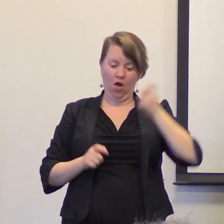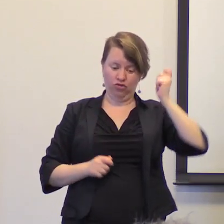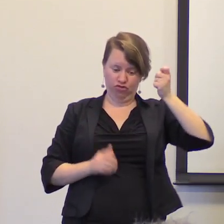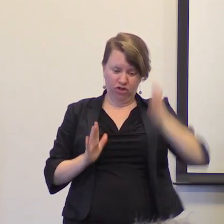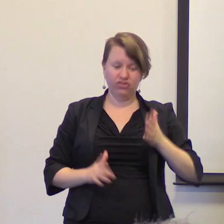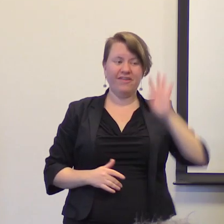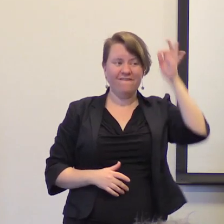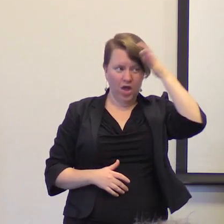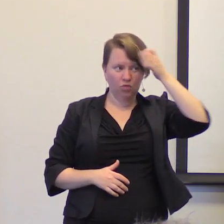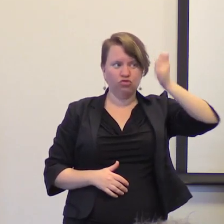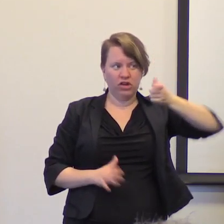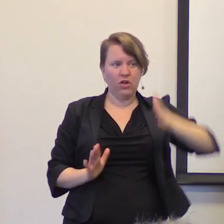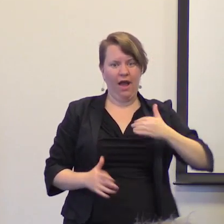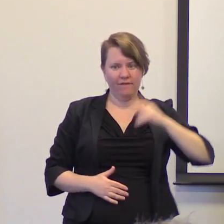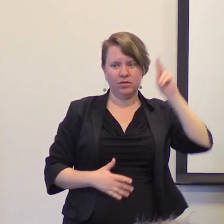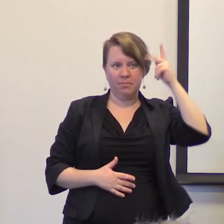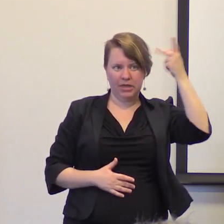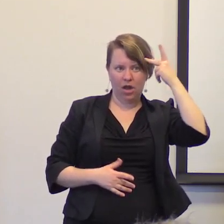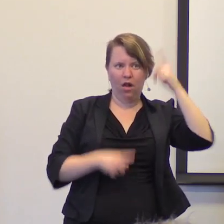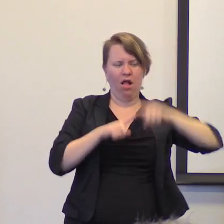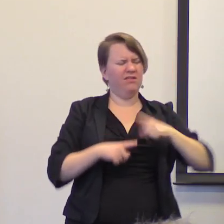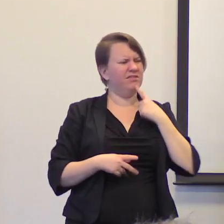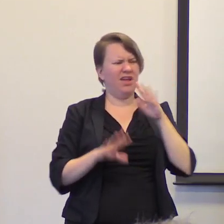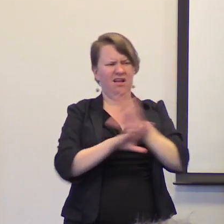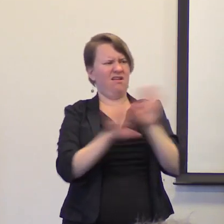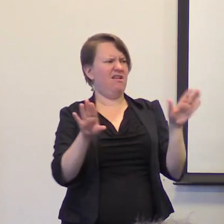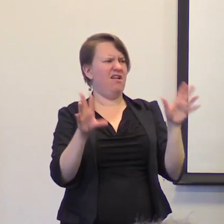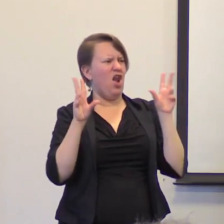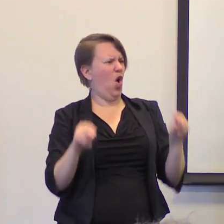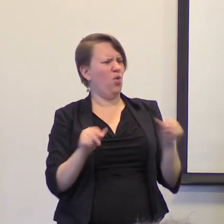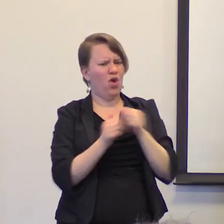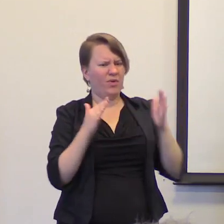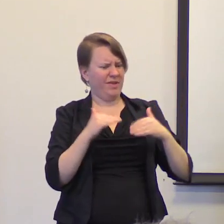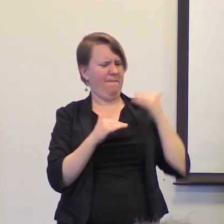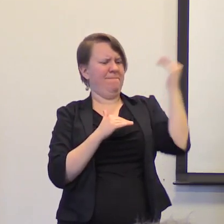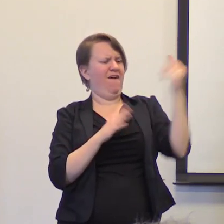judges who have some political independence, were able to say, "No, nobody is above the law, not even the president.